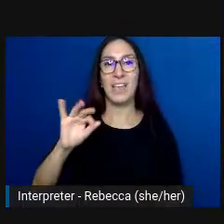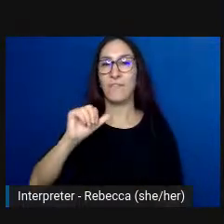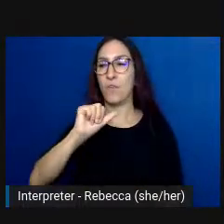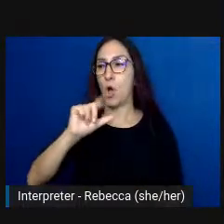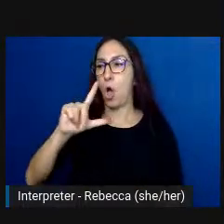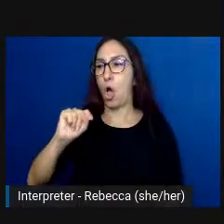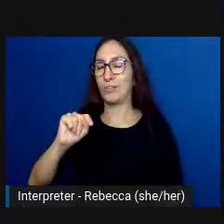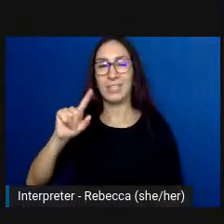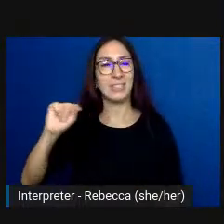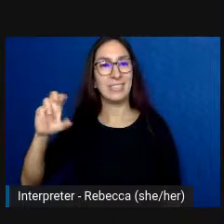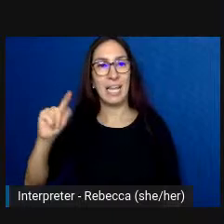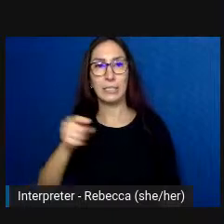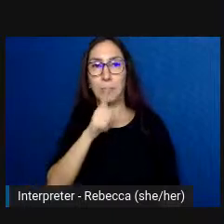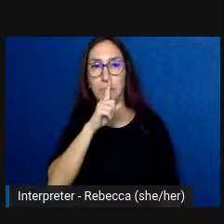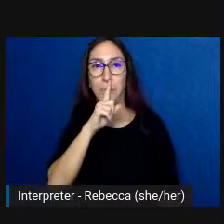can communicate inclusion if ALT TEXT